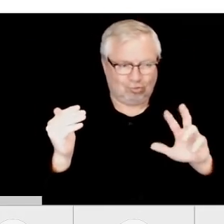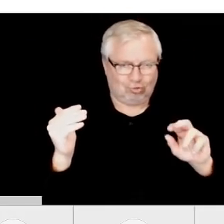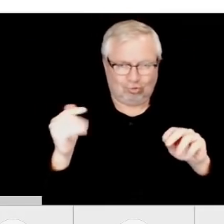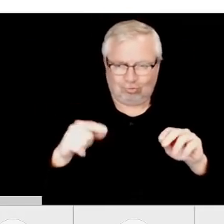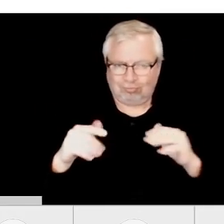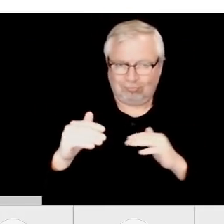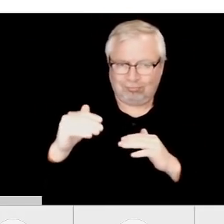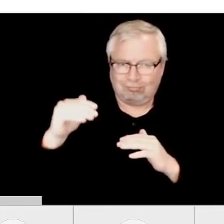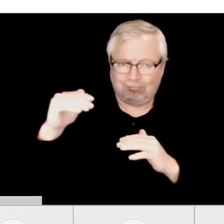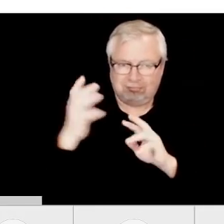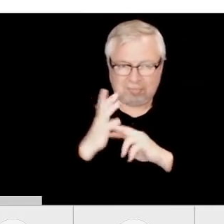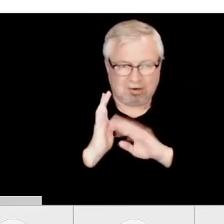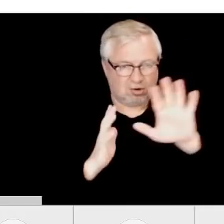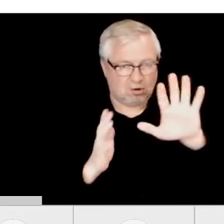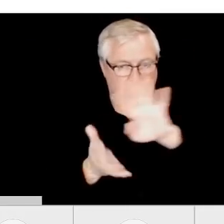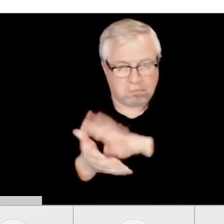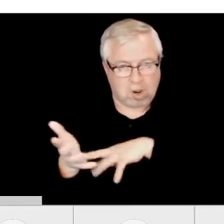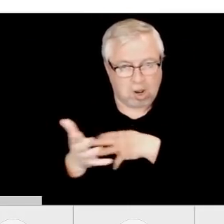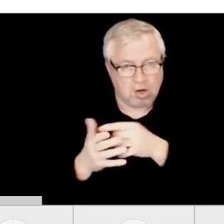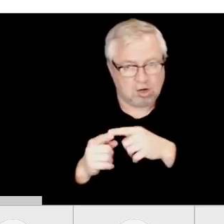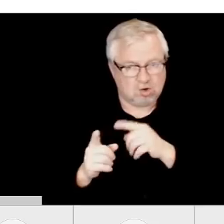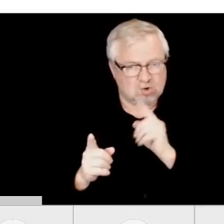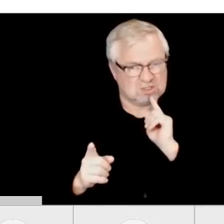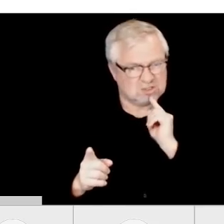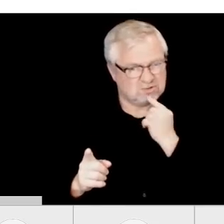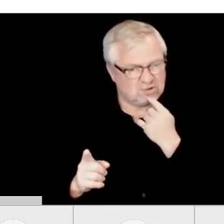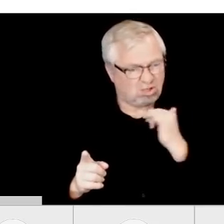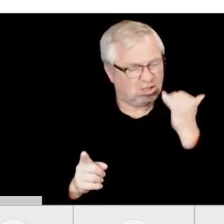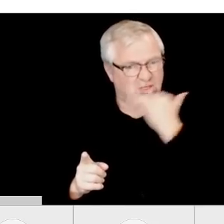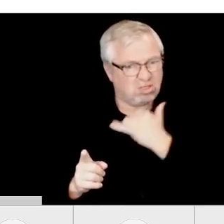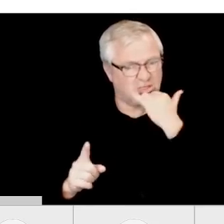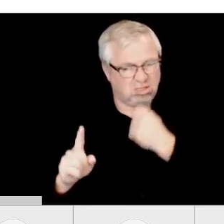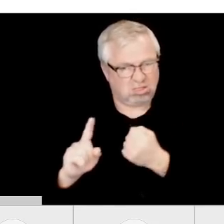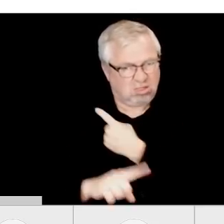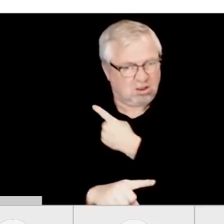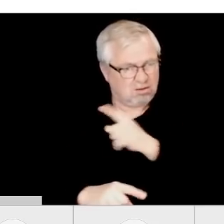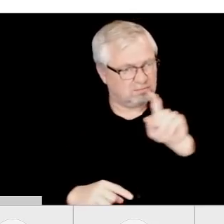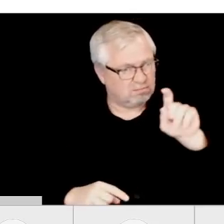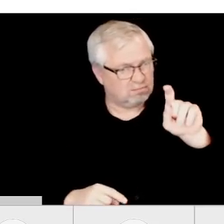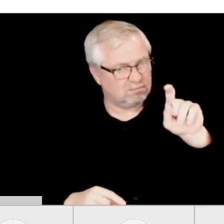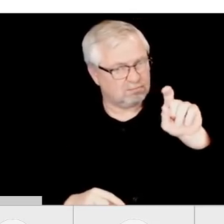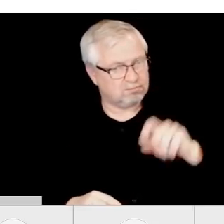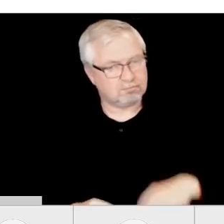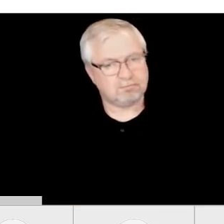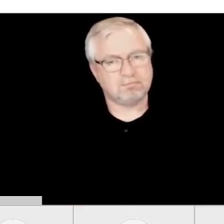Stefan Gildemeister: I'll start kicking that off, but I think Eva will